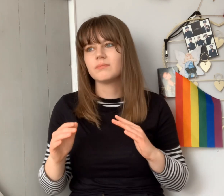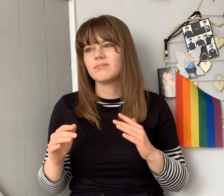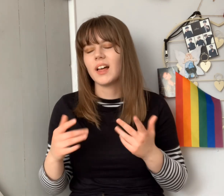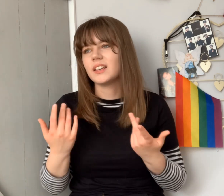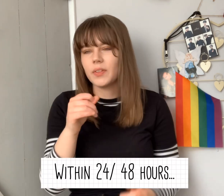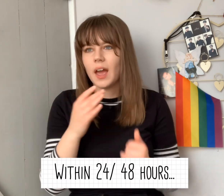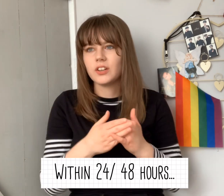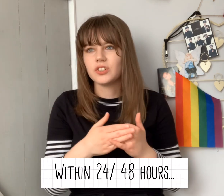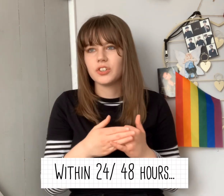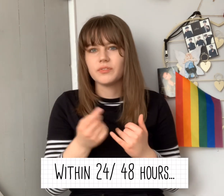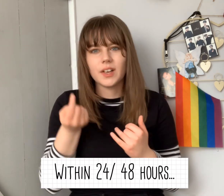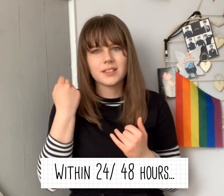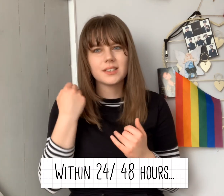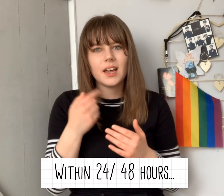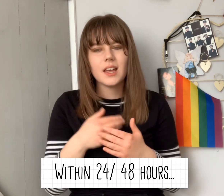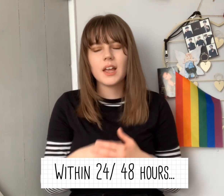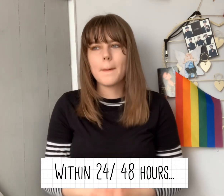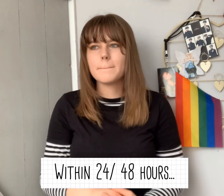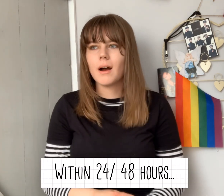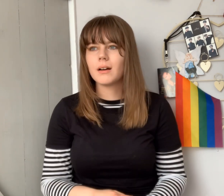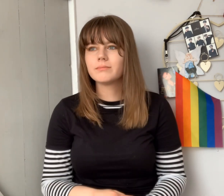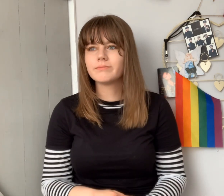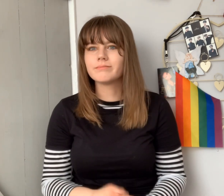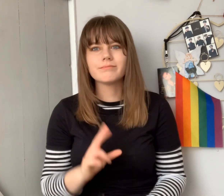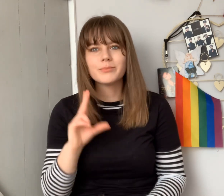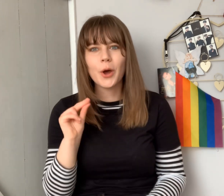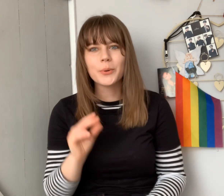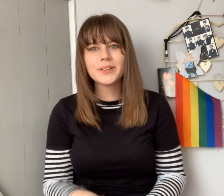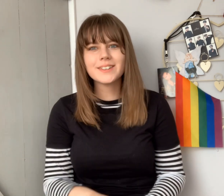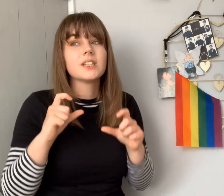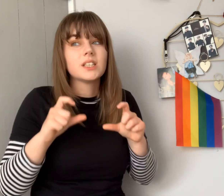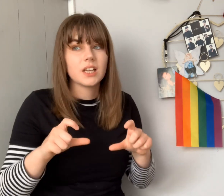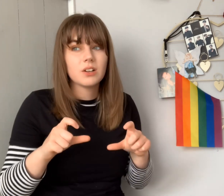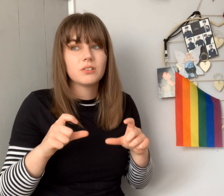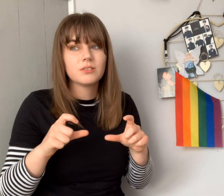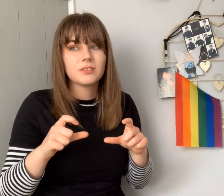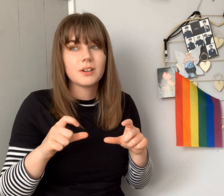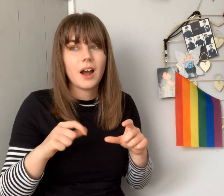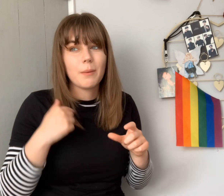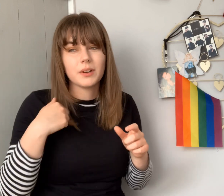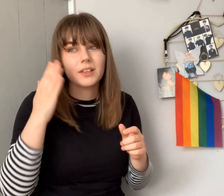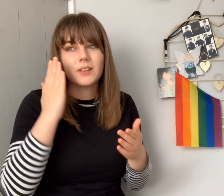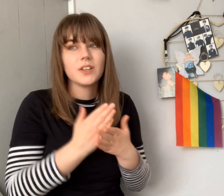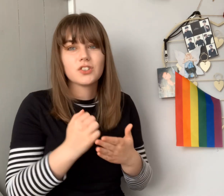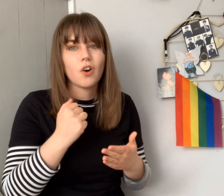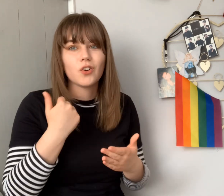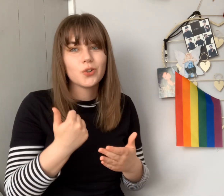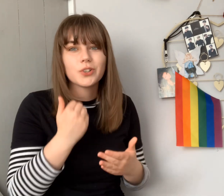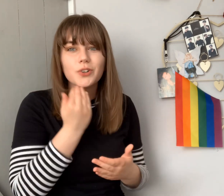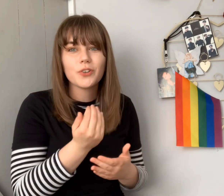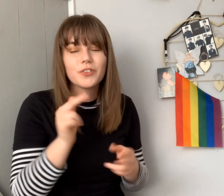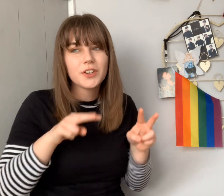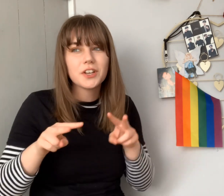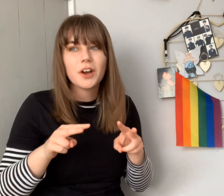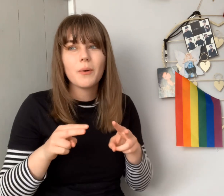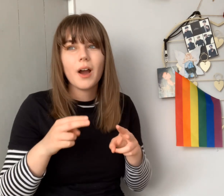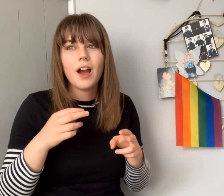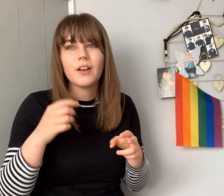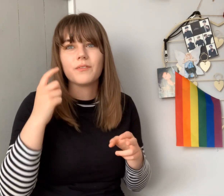Like the end of yesterday But no *laugh* Still I believe it's not good enough the video